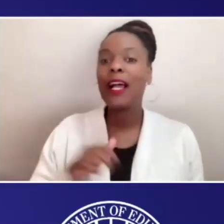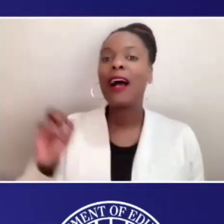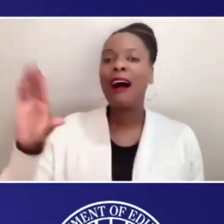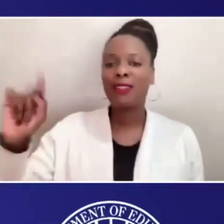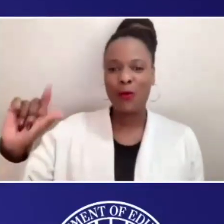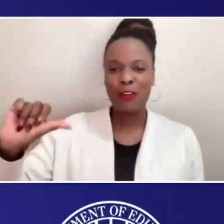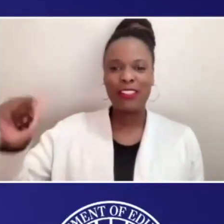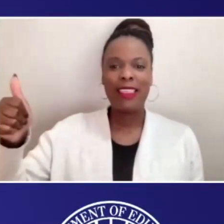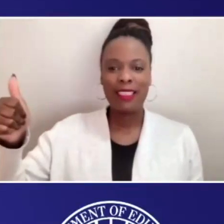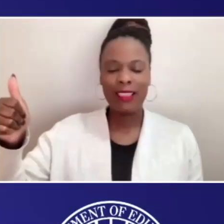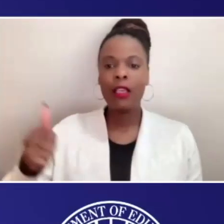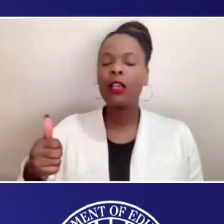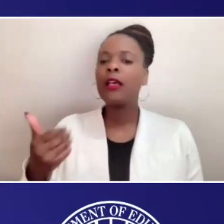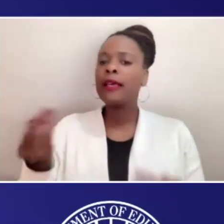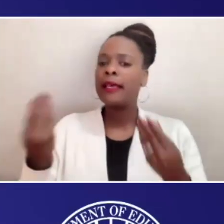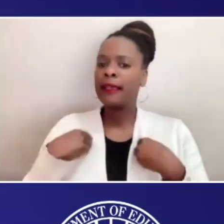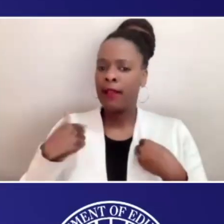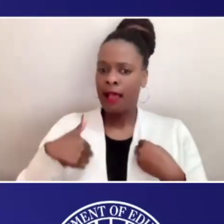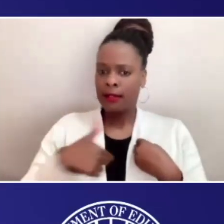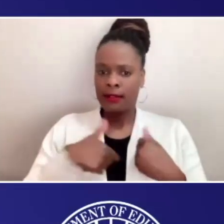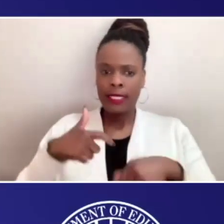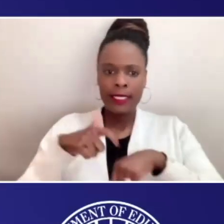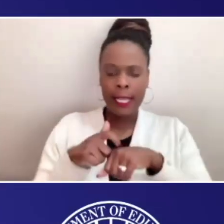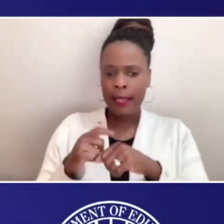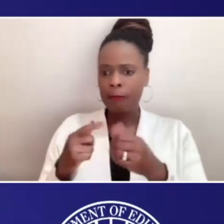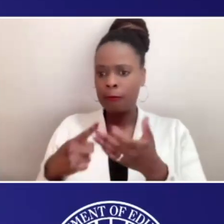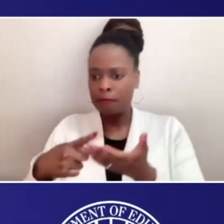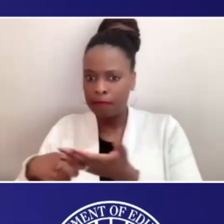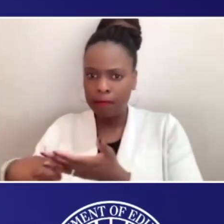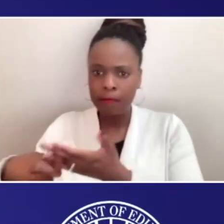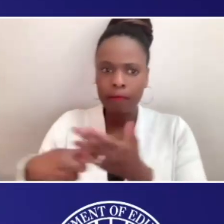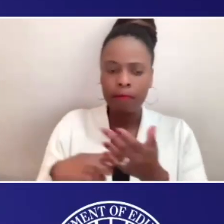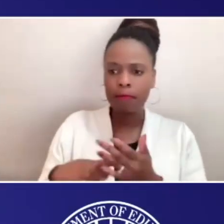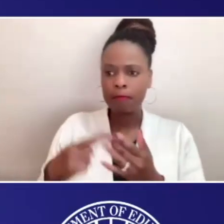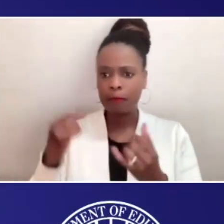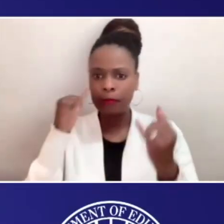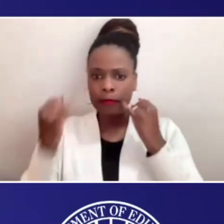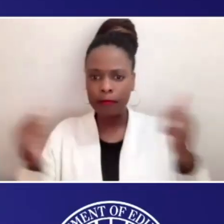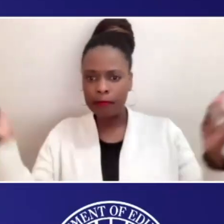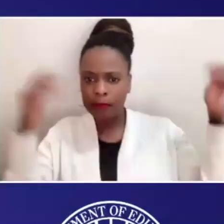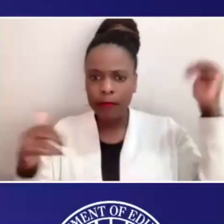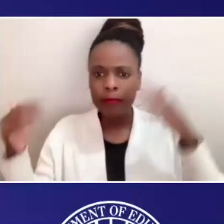That will give us time to work through it as a Department team, and if any changes need to happen,